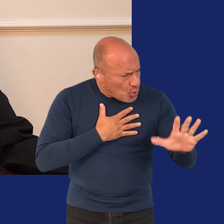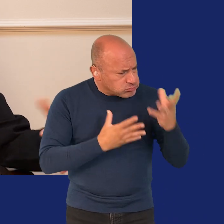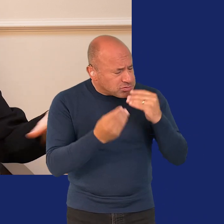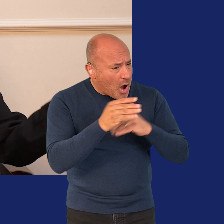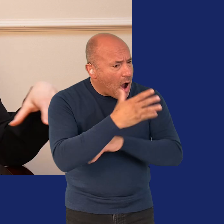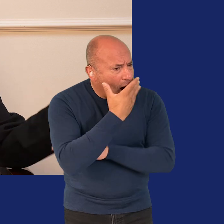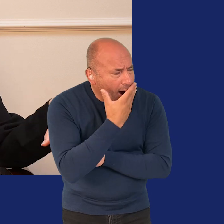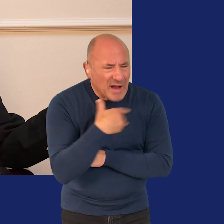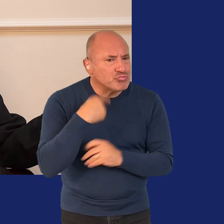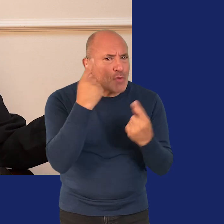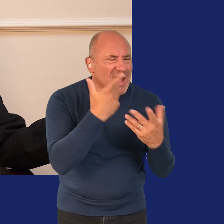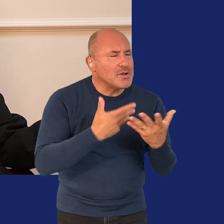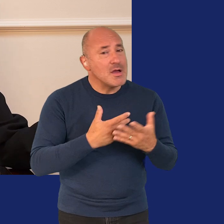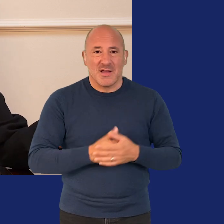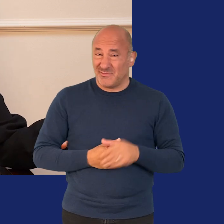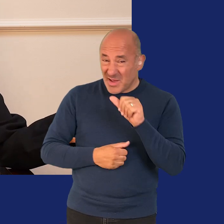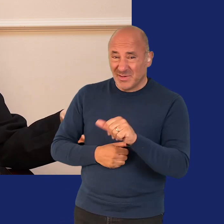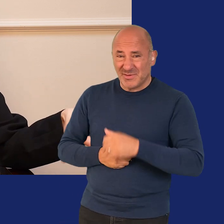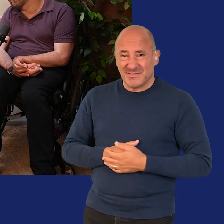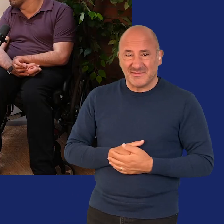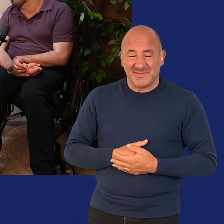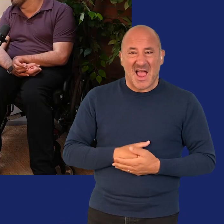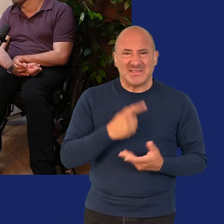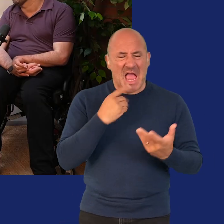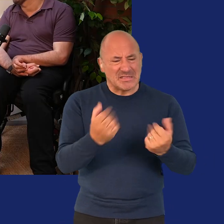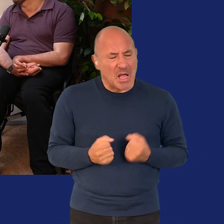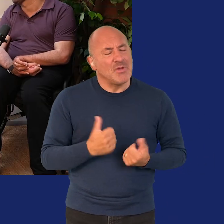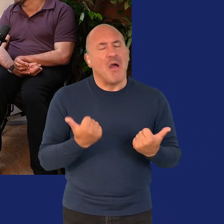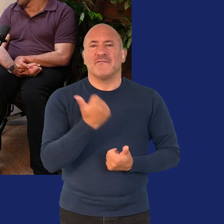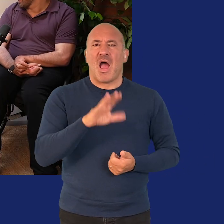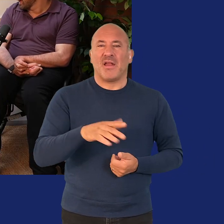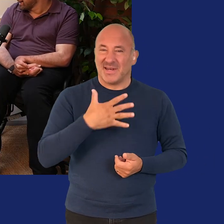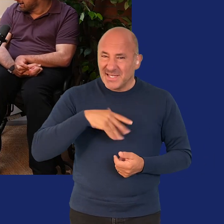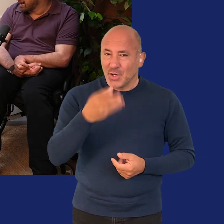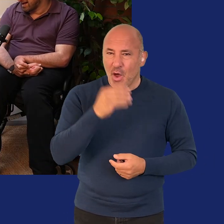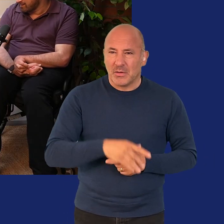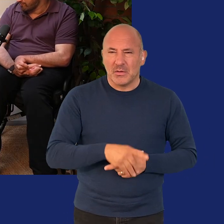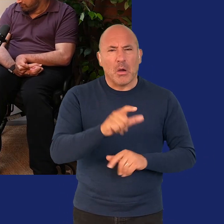Jess: And, and sit with that and be okay with it. Um, and so I think that's a great piece of advice for us to continue